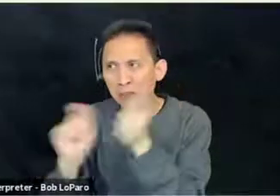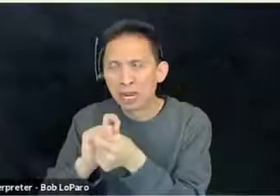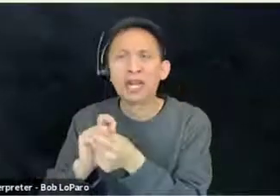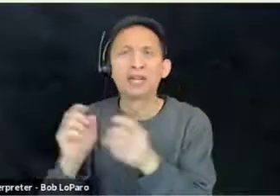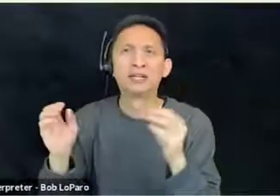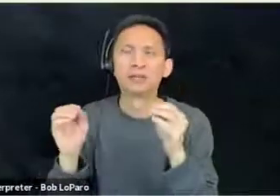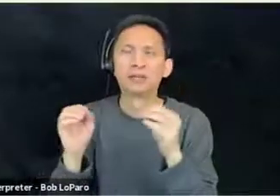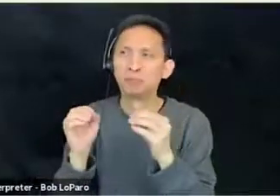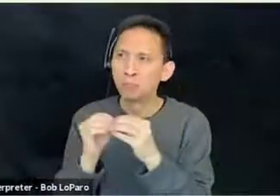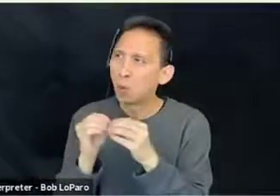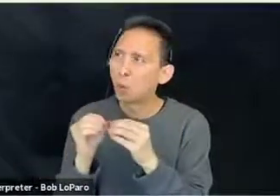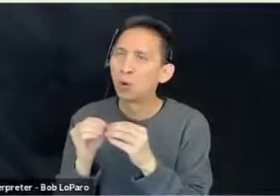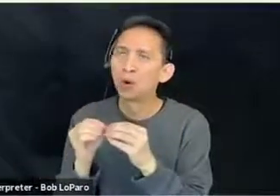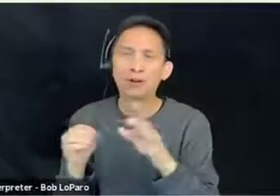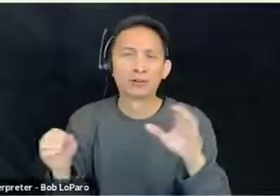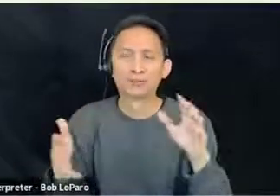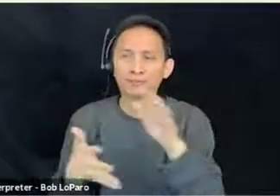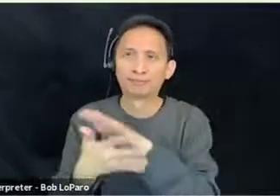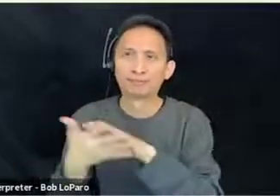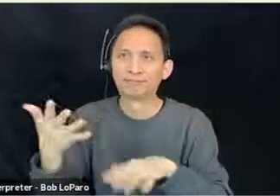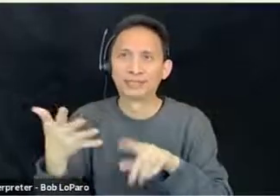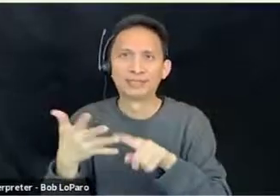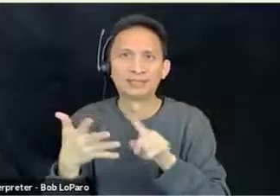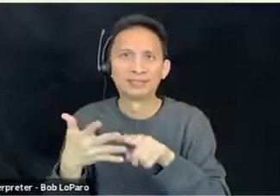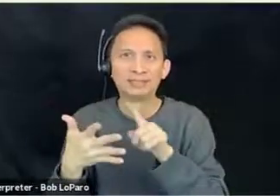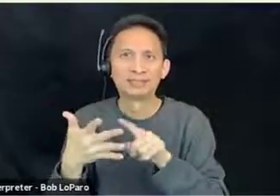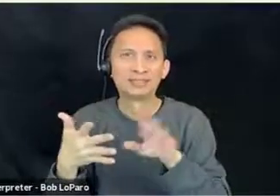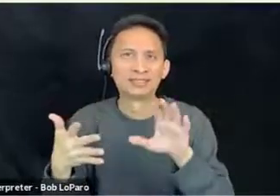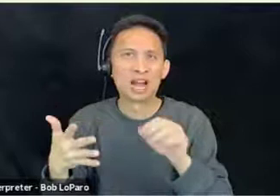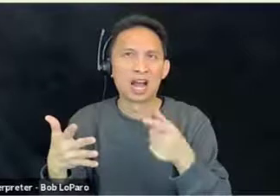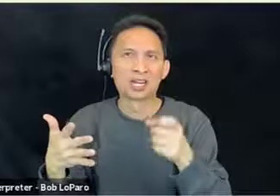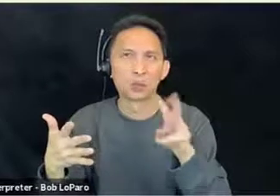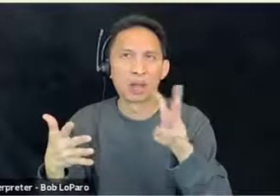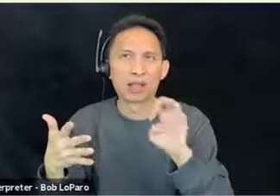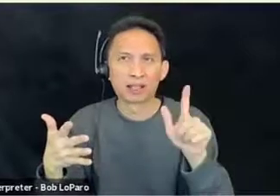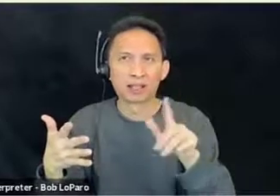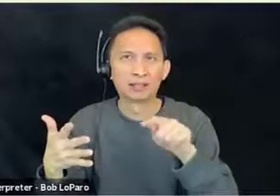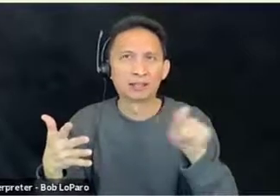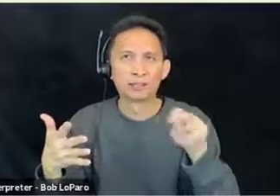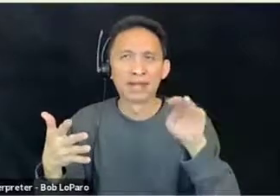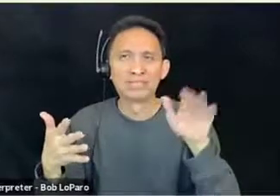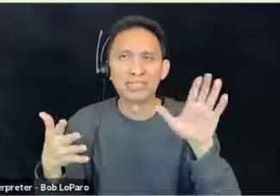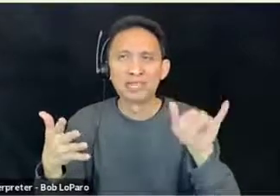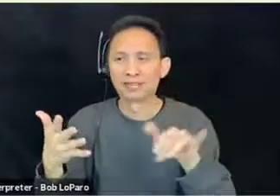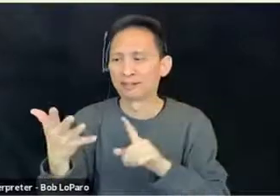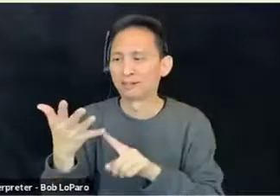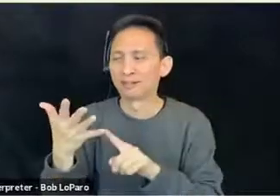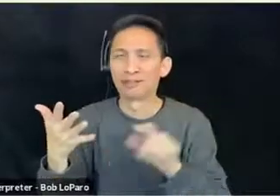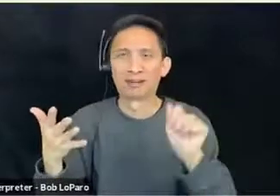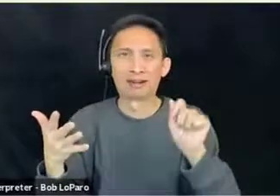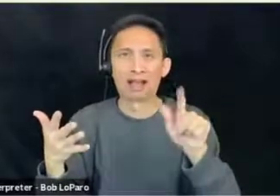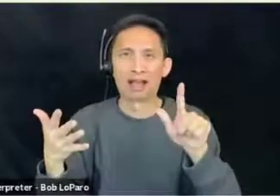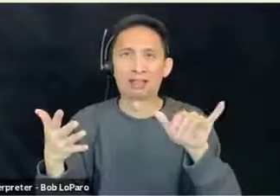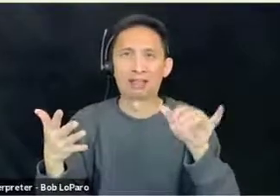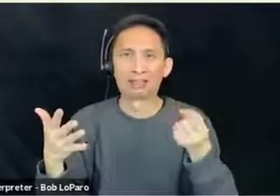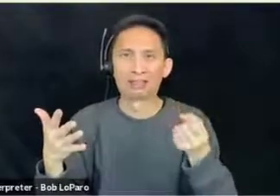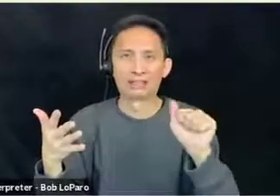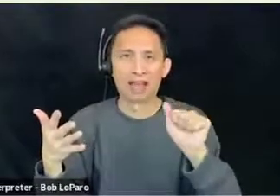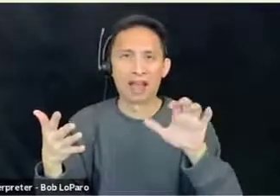like Cogswell-Macy and Ally's Act is relatively new, but something that is really important